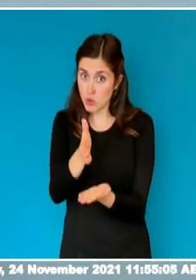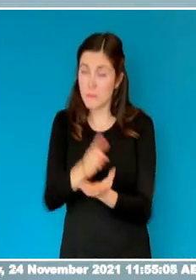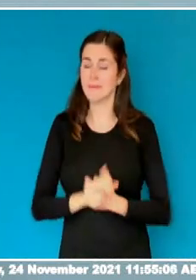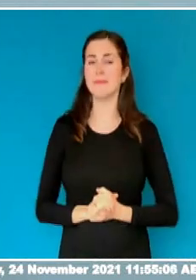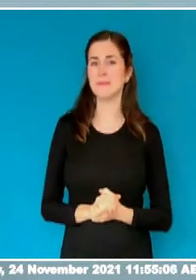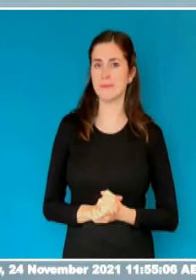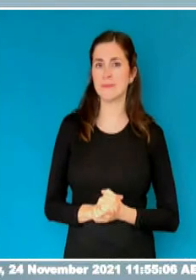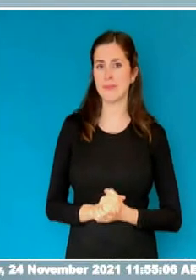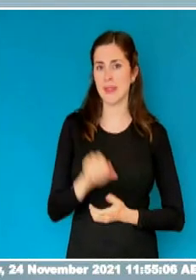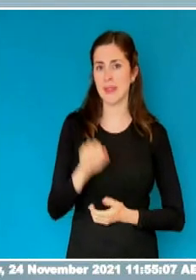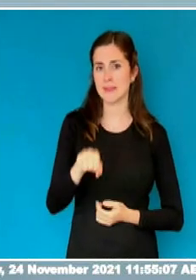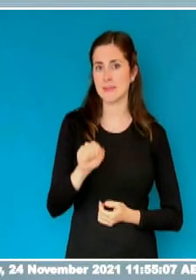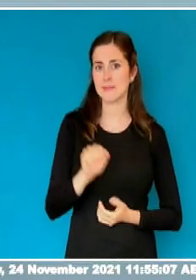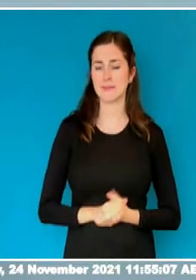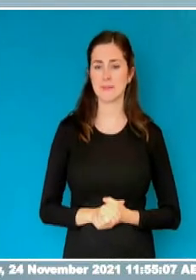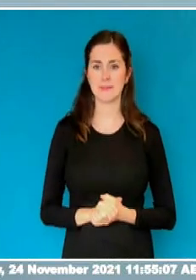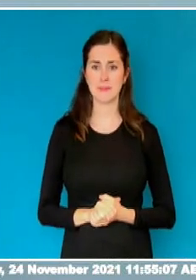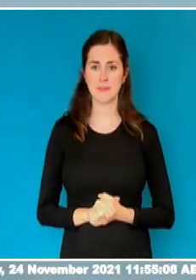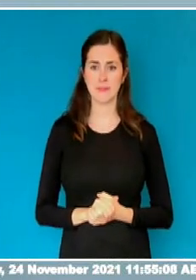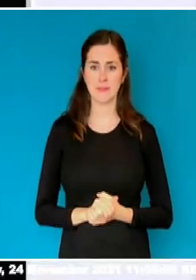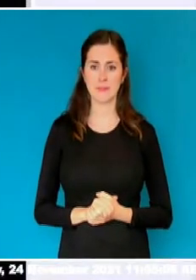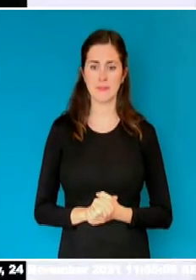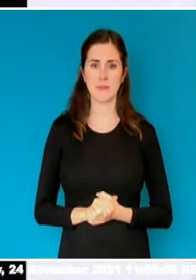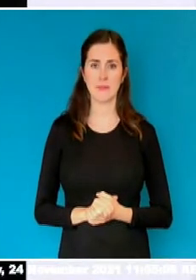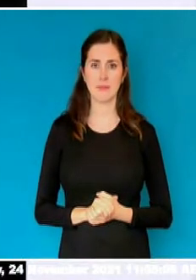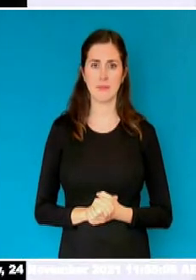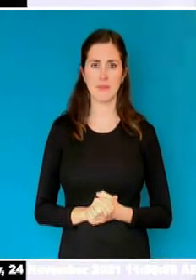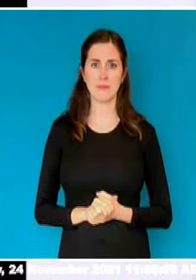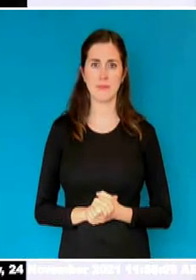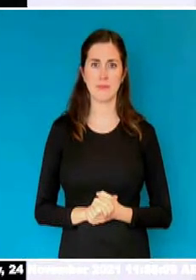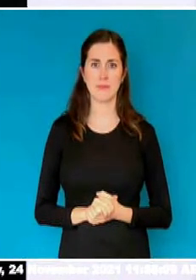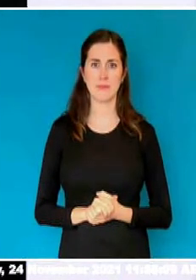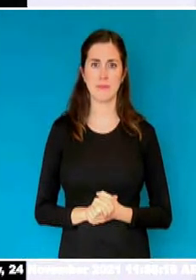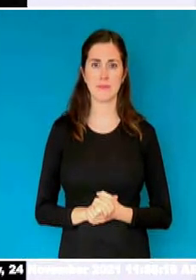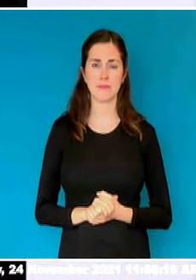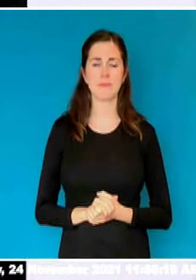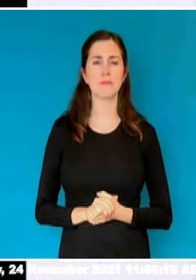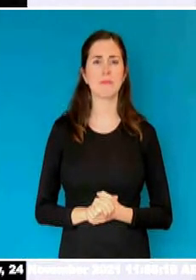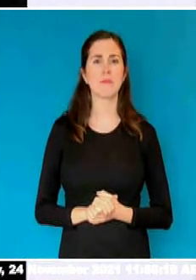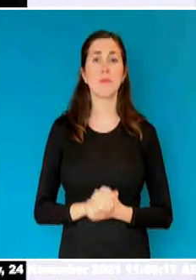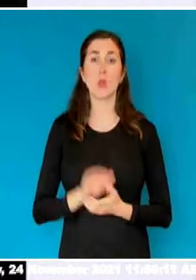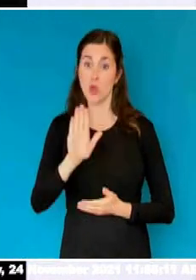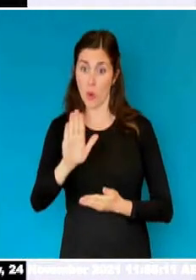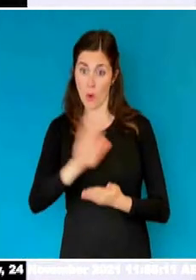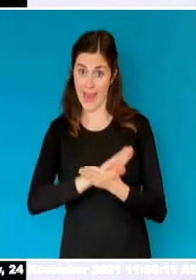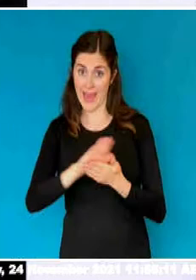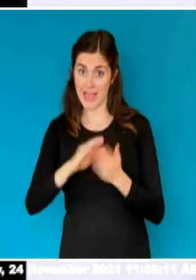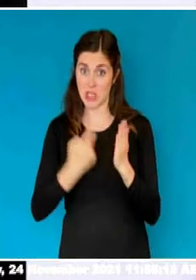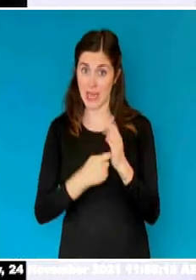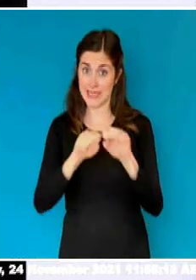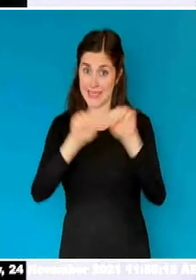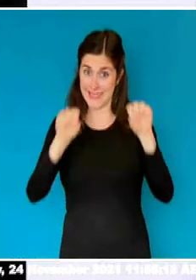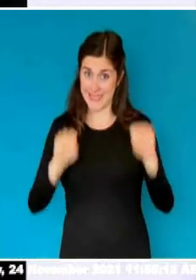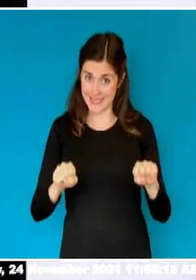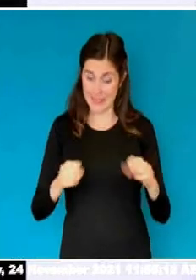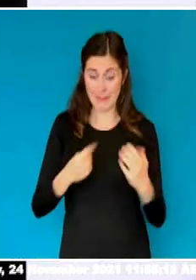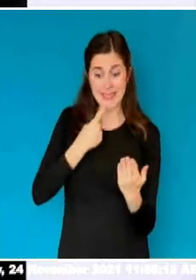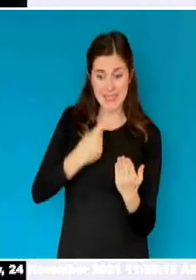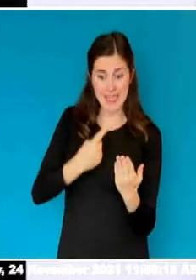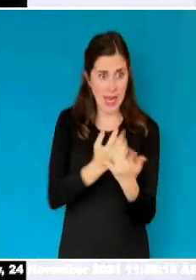As to participation rate, the HR system records DSS as